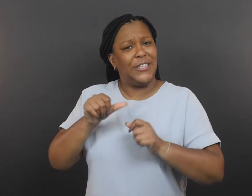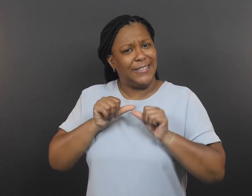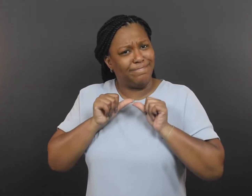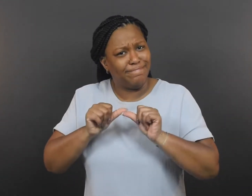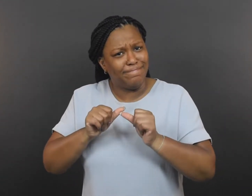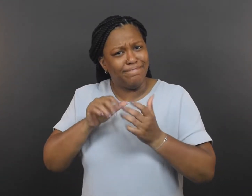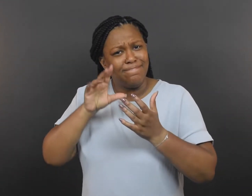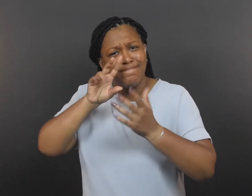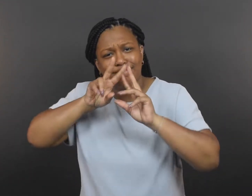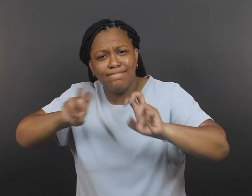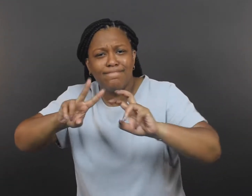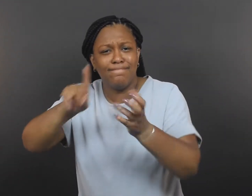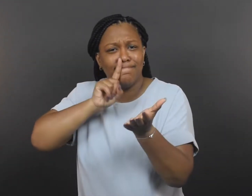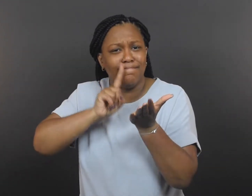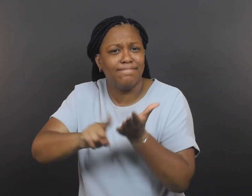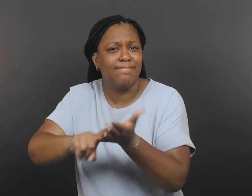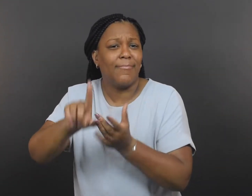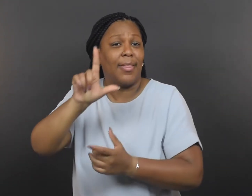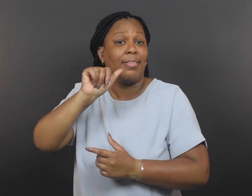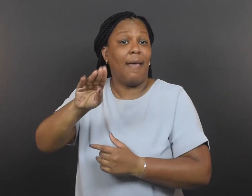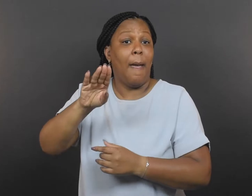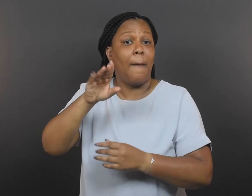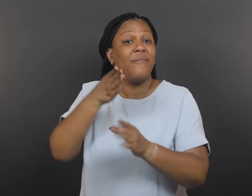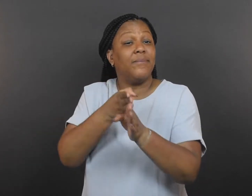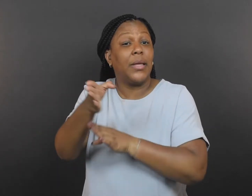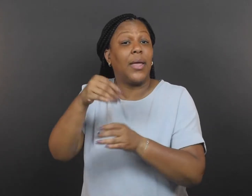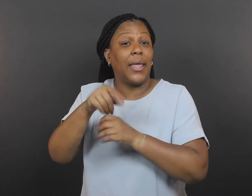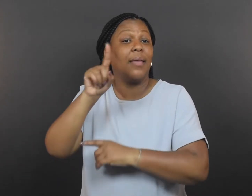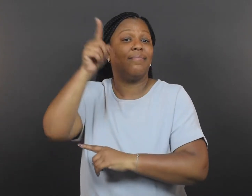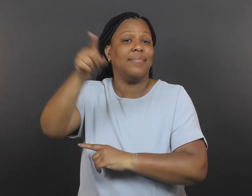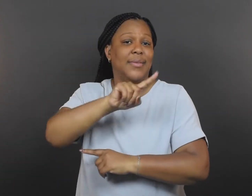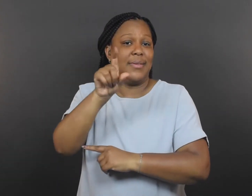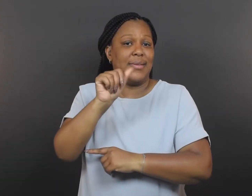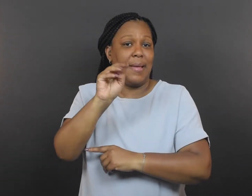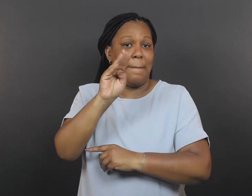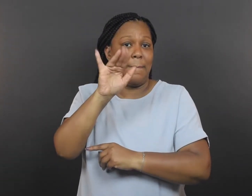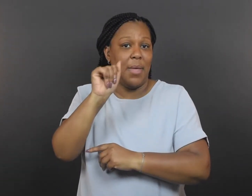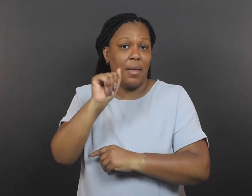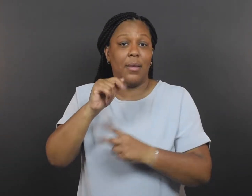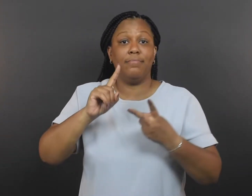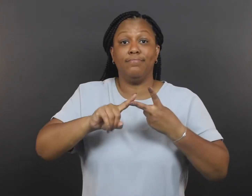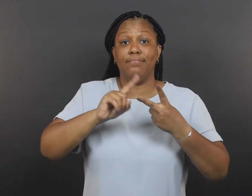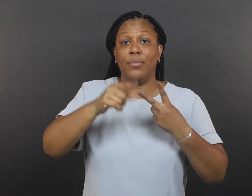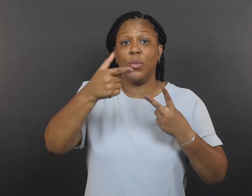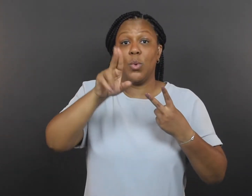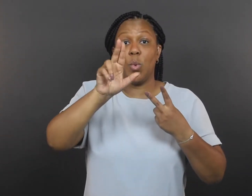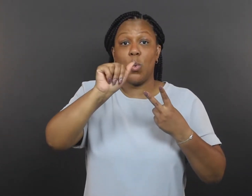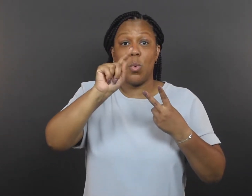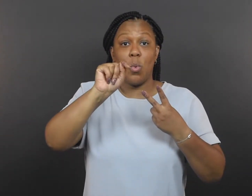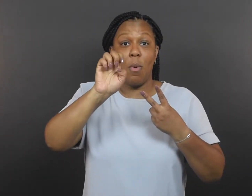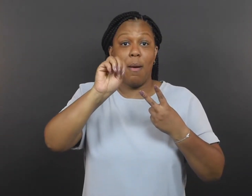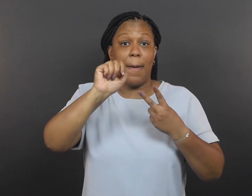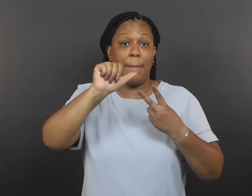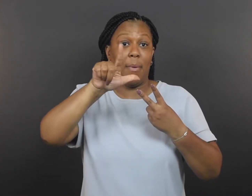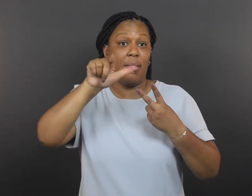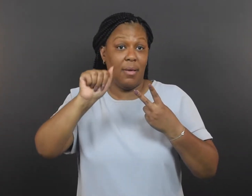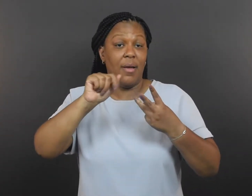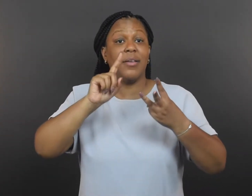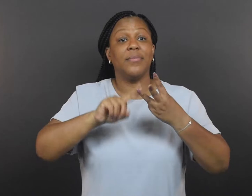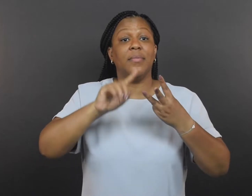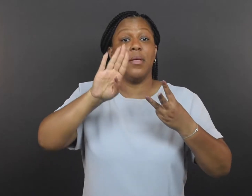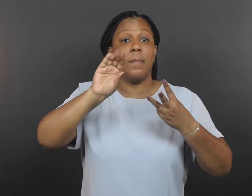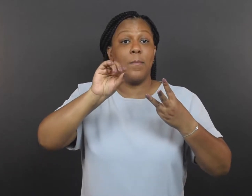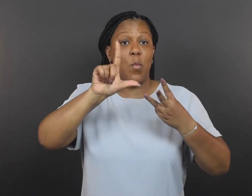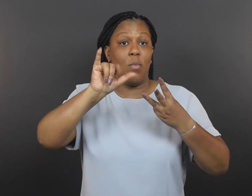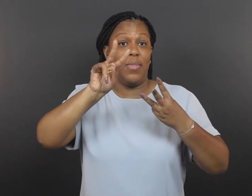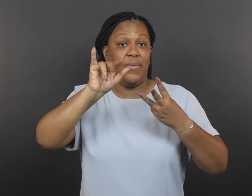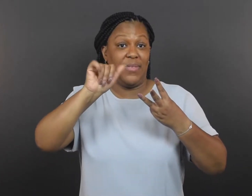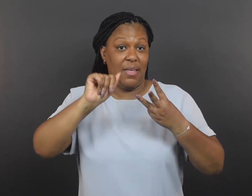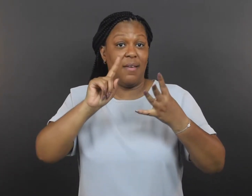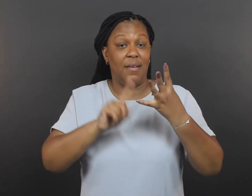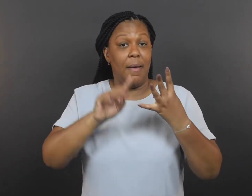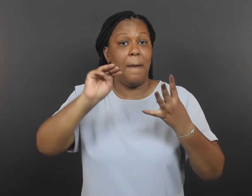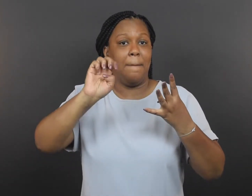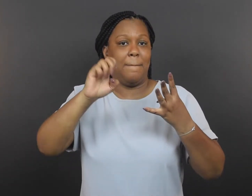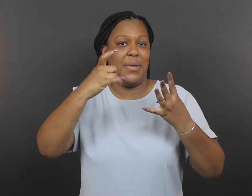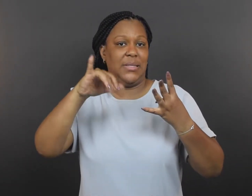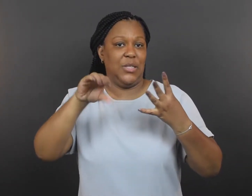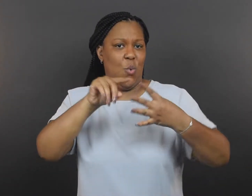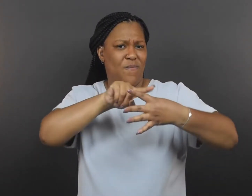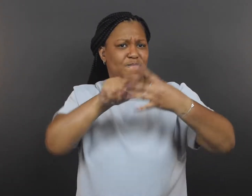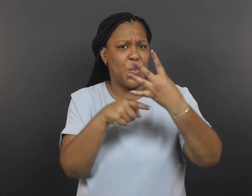She continued conducting laboratory field work in Zambia, Guatemala, Bolivia, and Mexico.